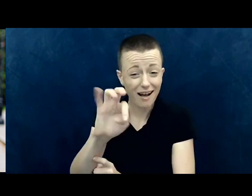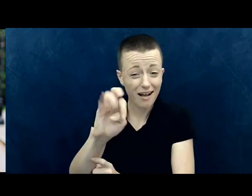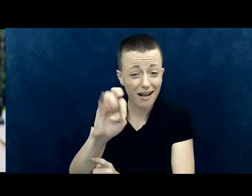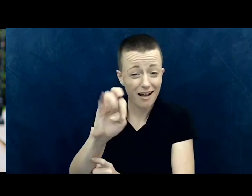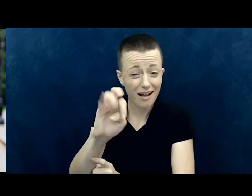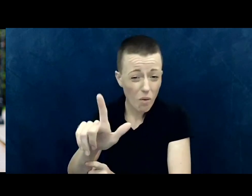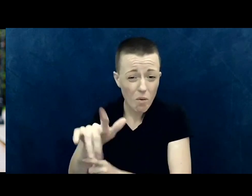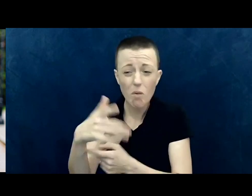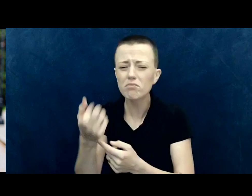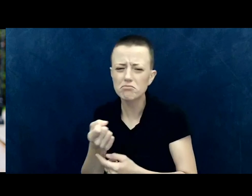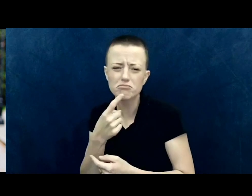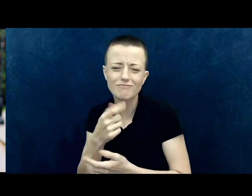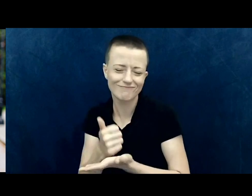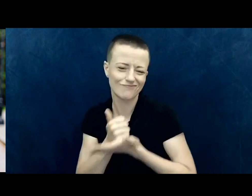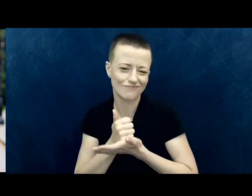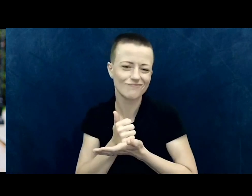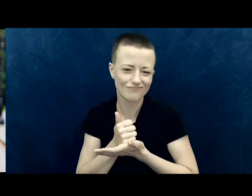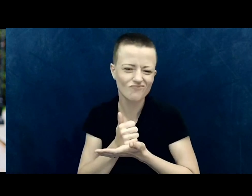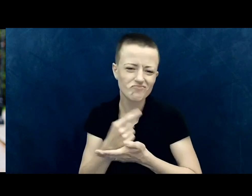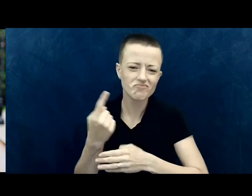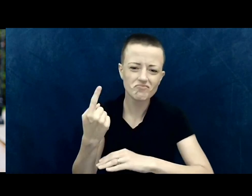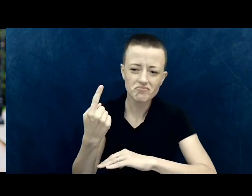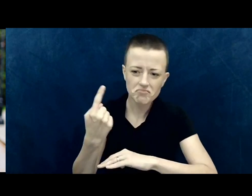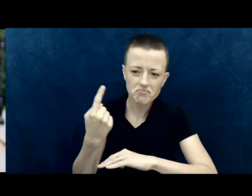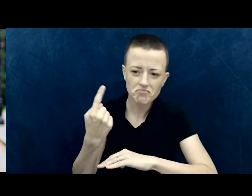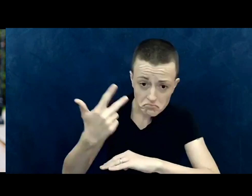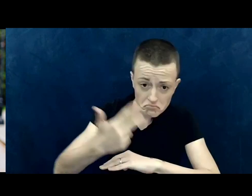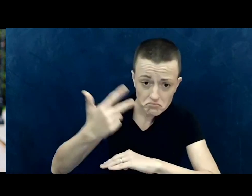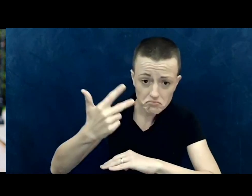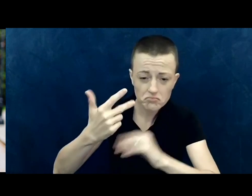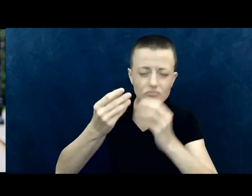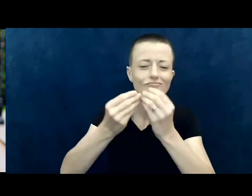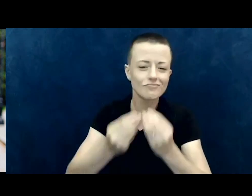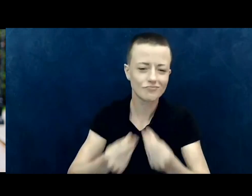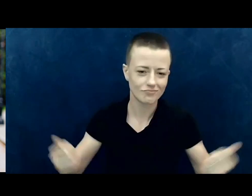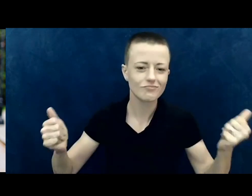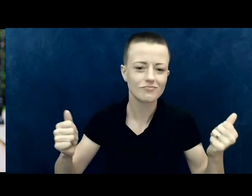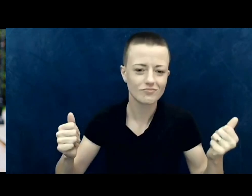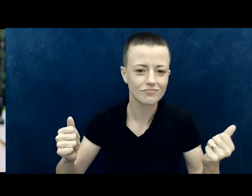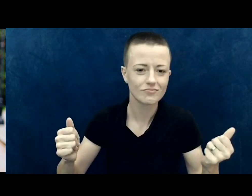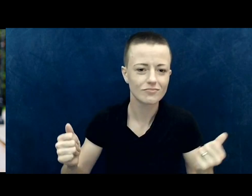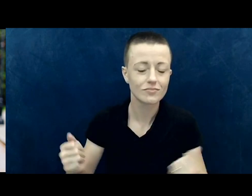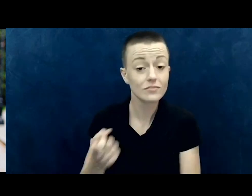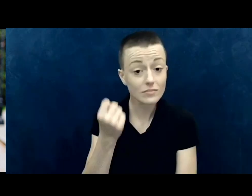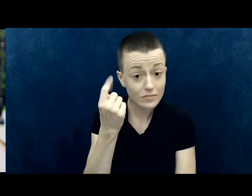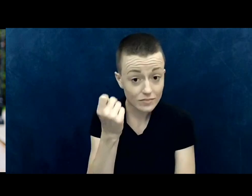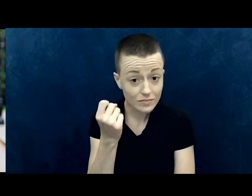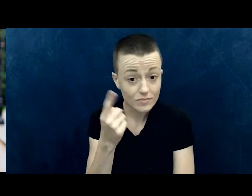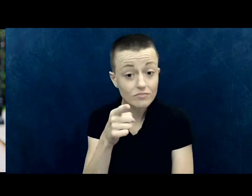that you would normally take for a fever, headache or sore muscles. The vaccine cannot give you COVID-19,